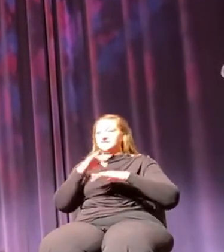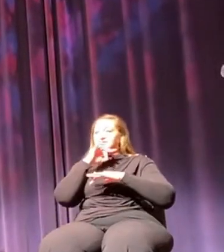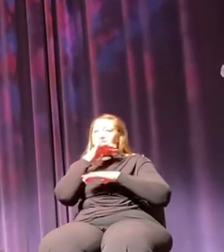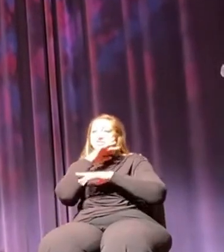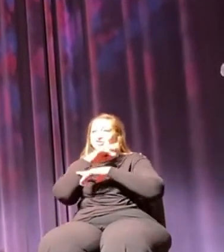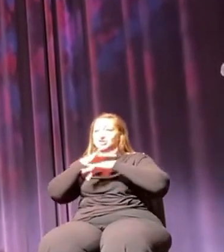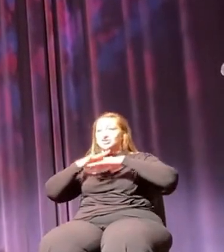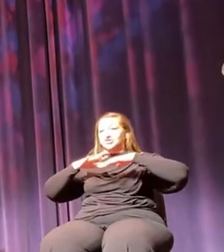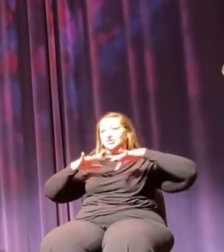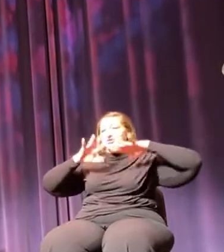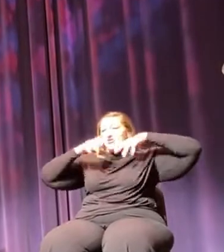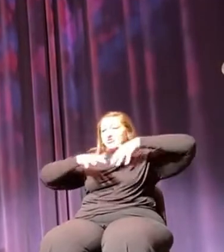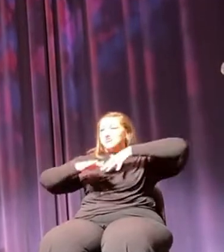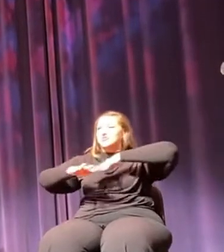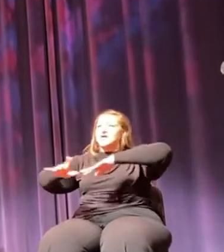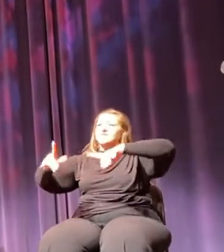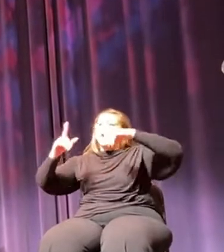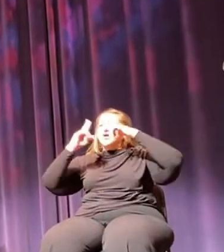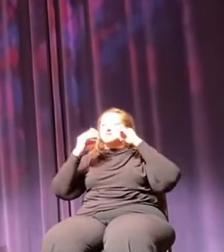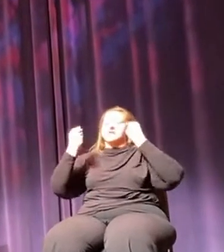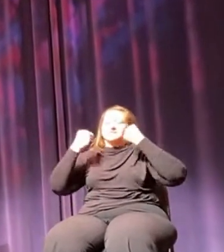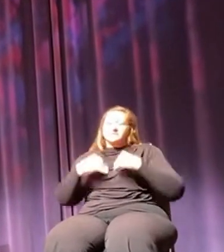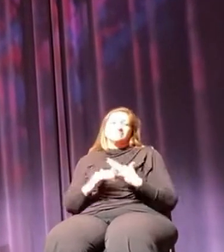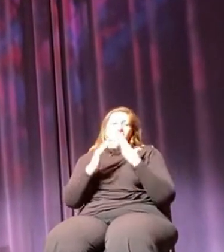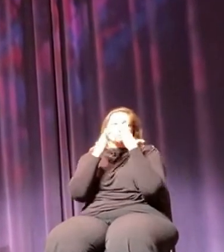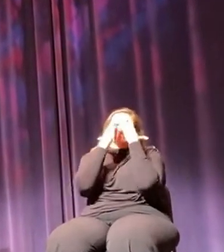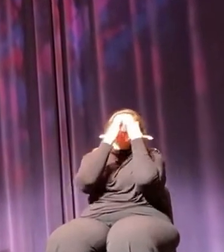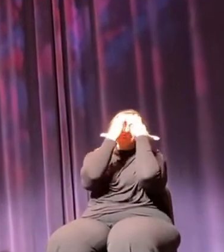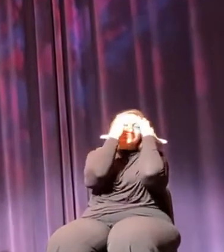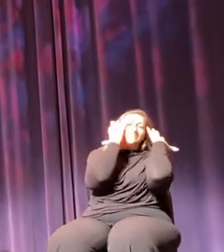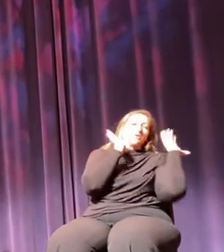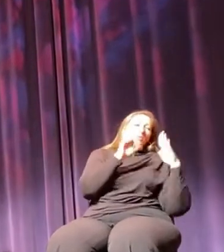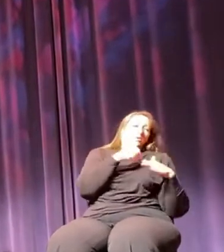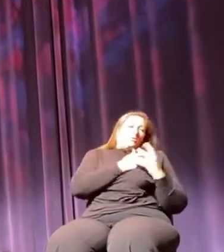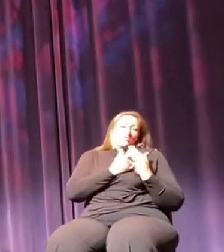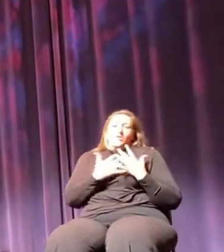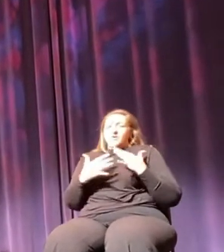Fresh river of tears drenched our souls, returned underground as ancient.